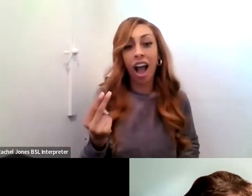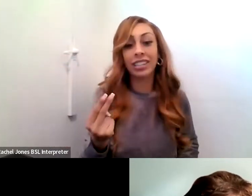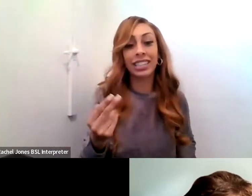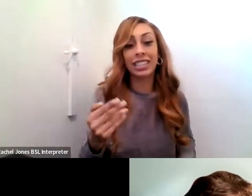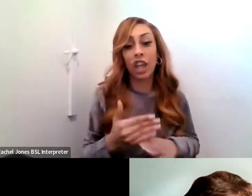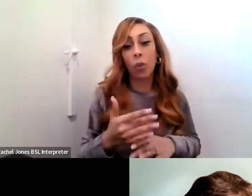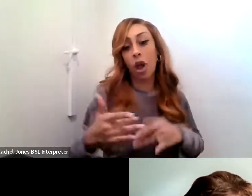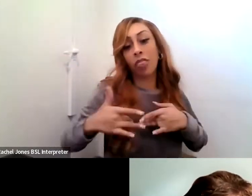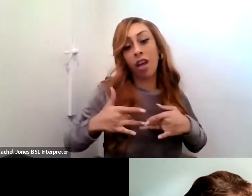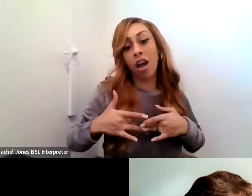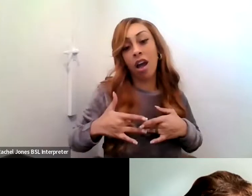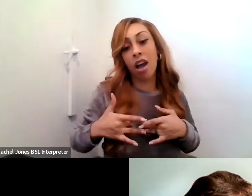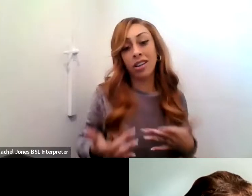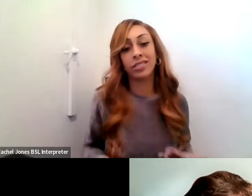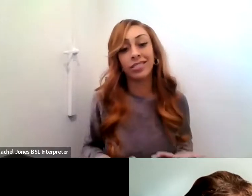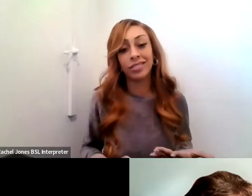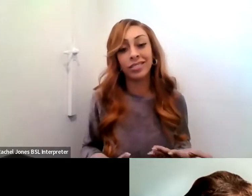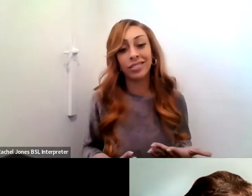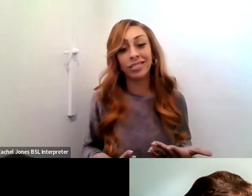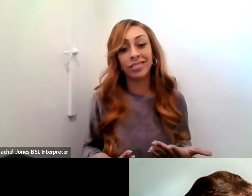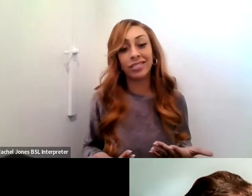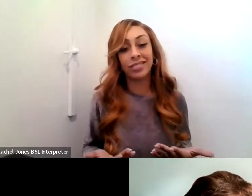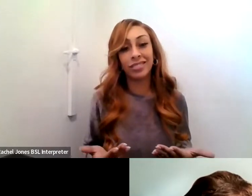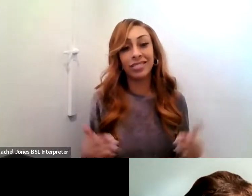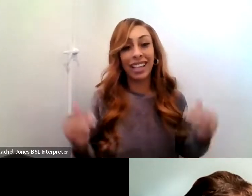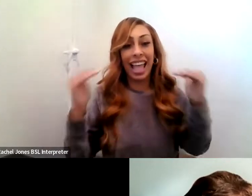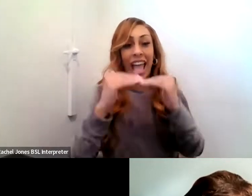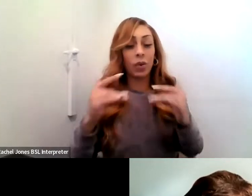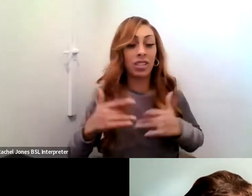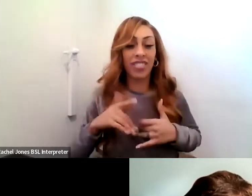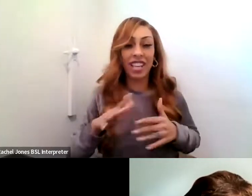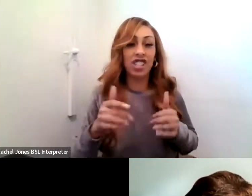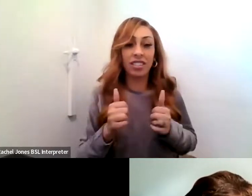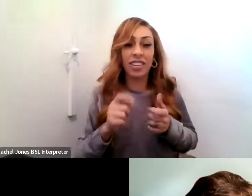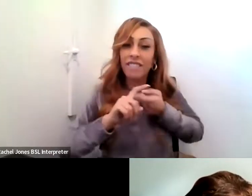and is not necessarily viable as an artistic project for that reason.